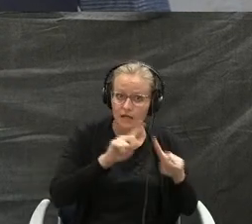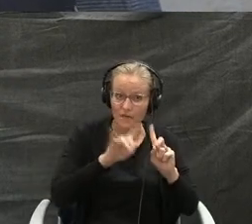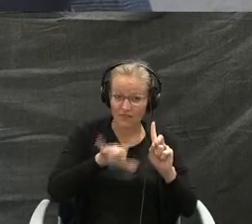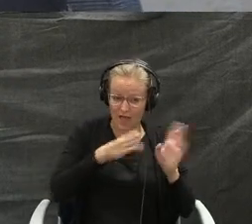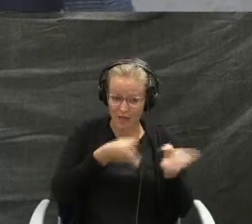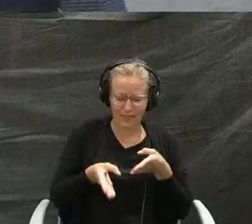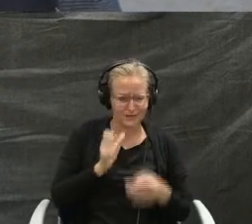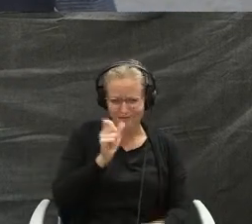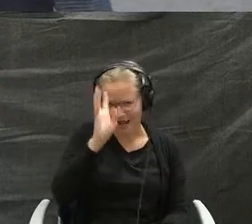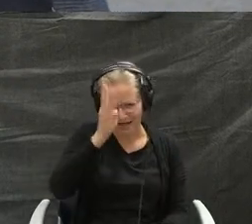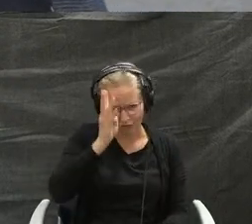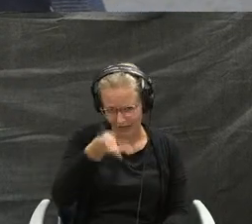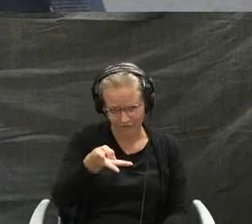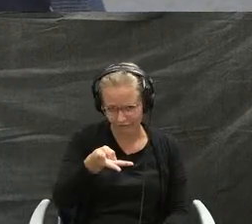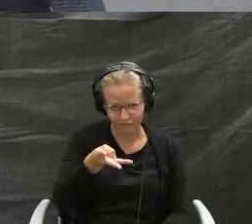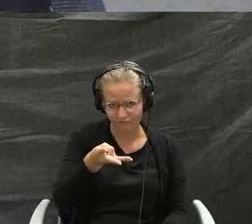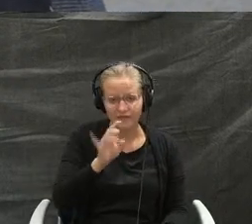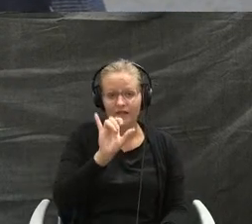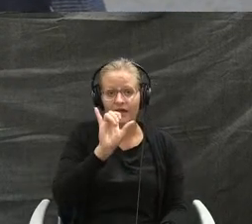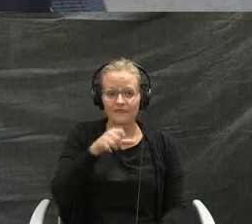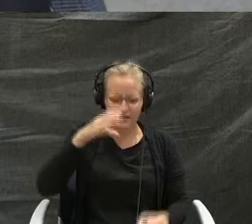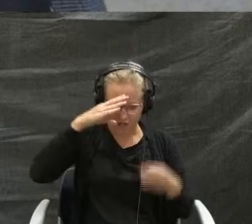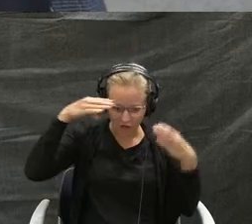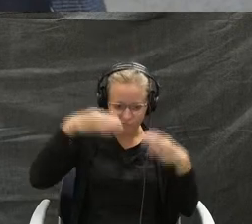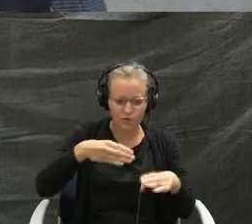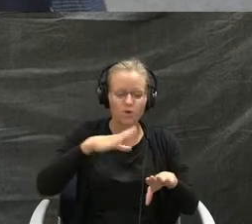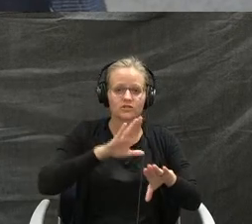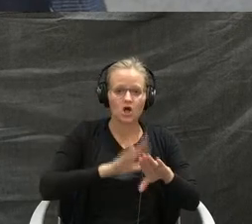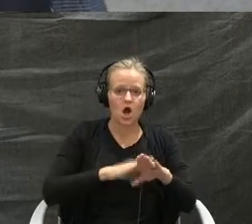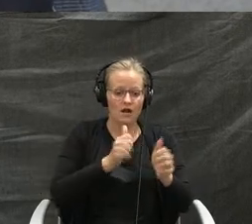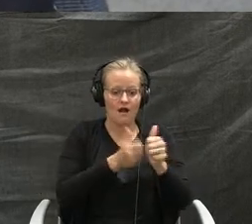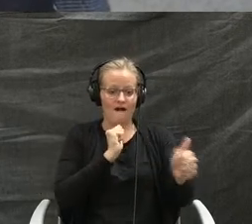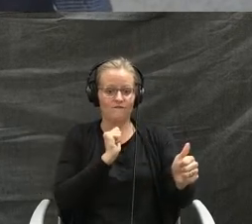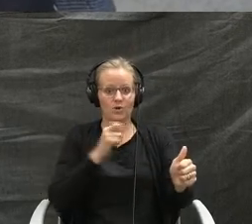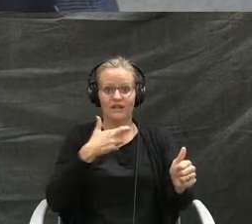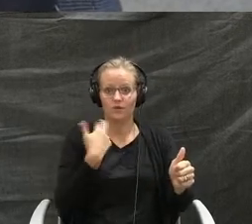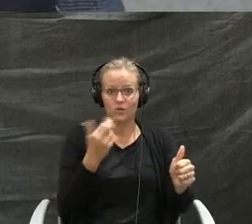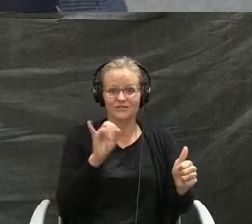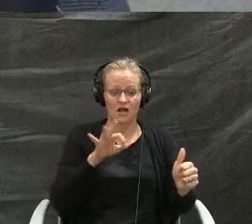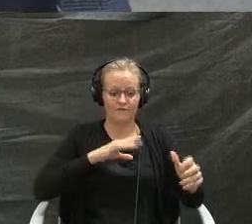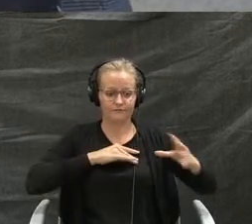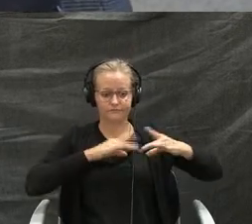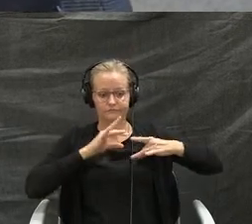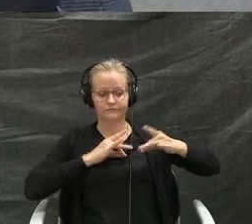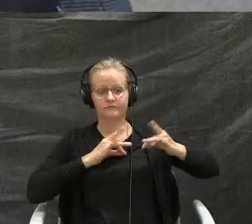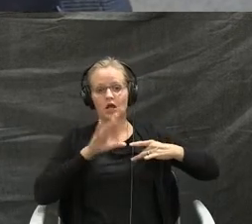is far too focused on avoiding the risks associated with contracting COVID-19, and it ignores other well documented